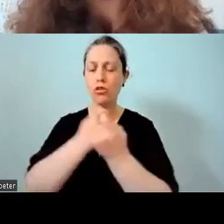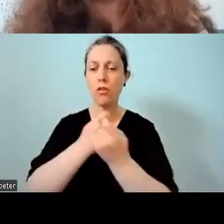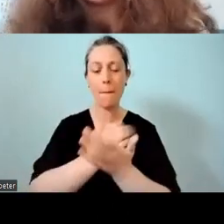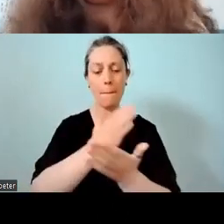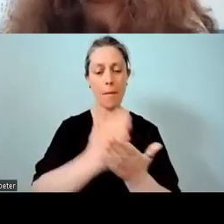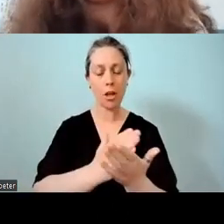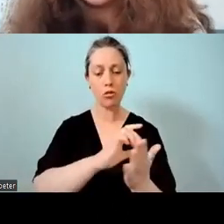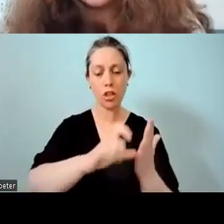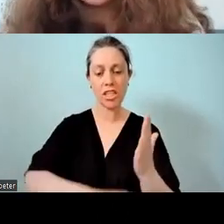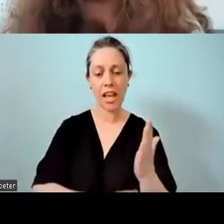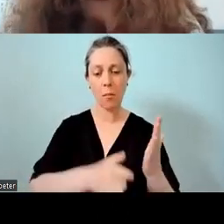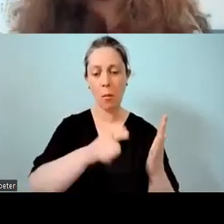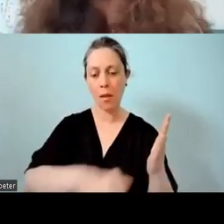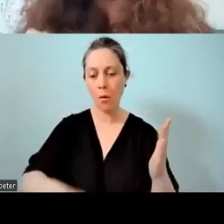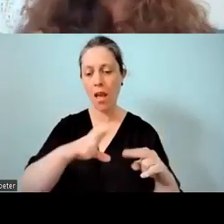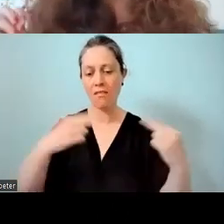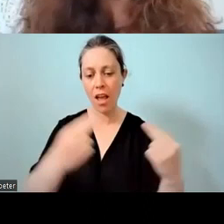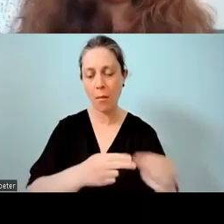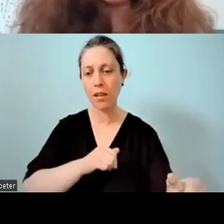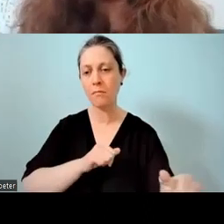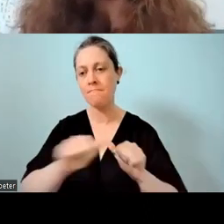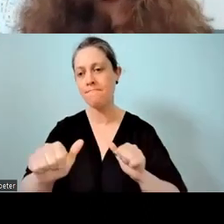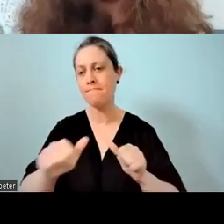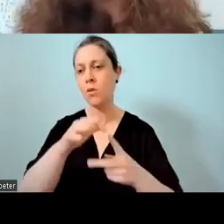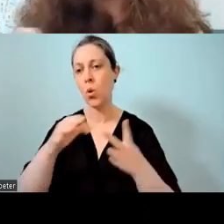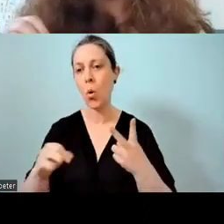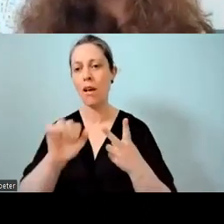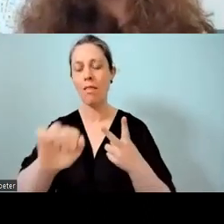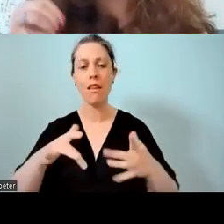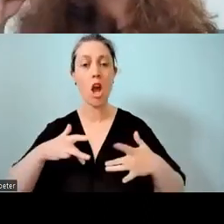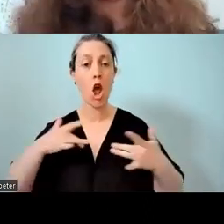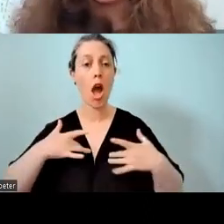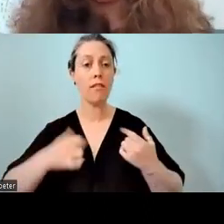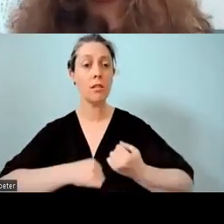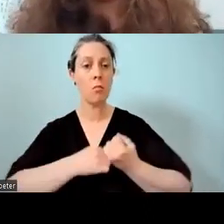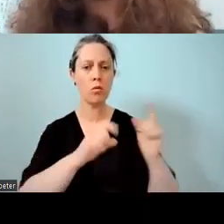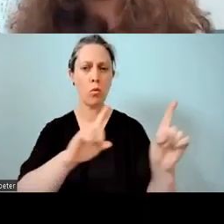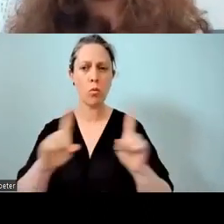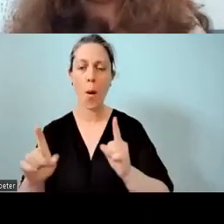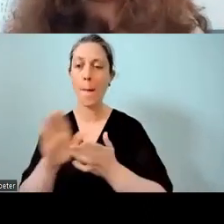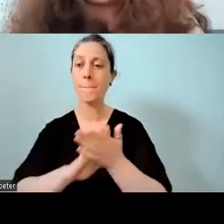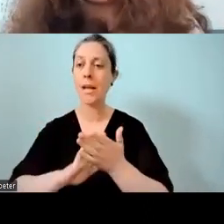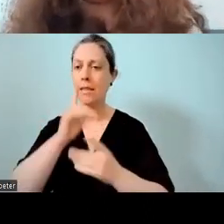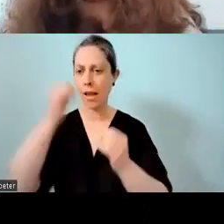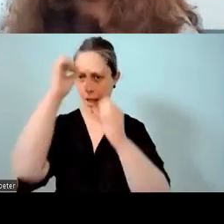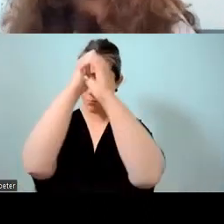and control over their lives, over their supports, and that they could aspire to a good life,